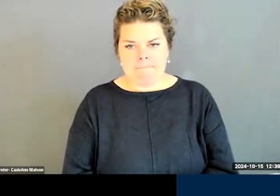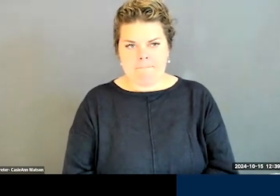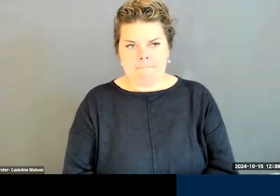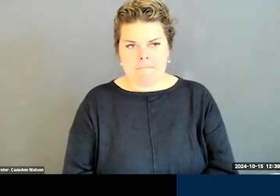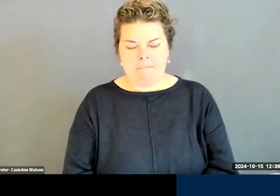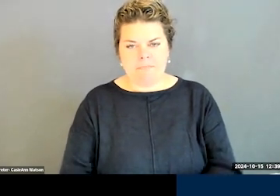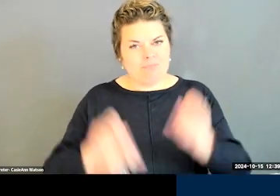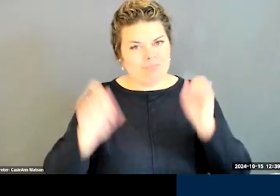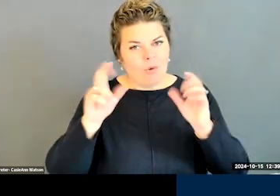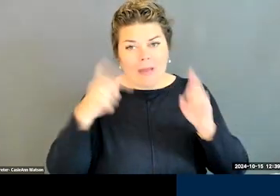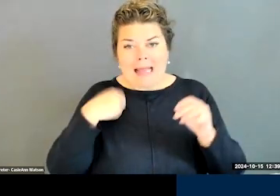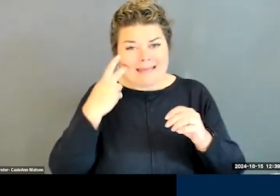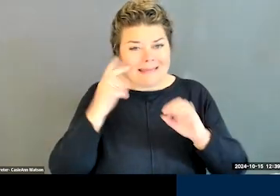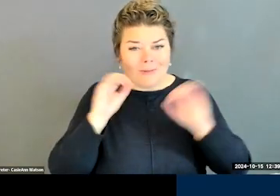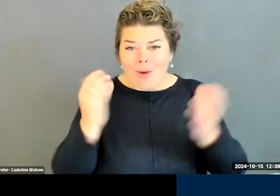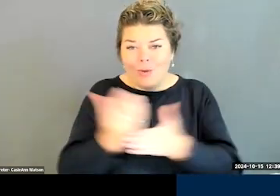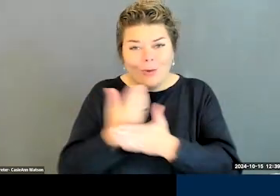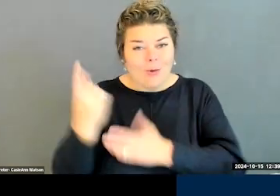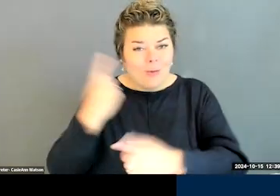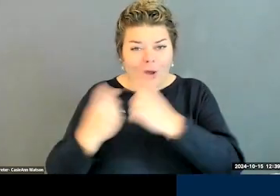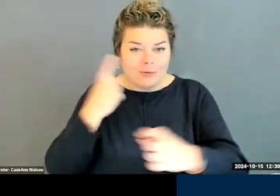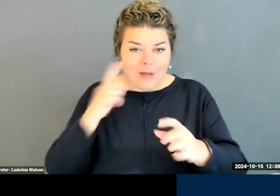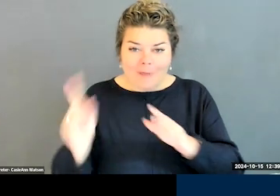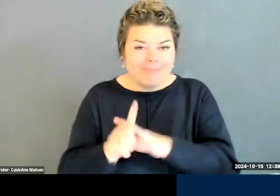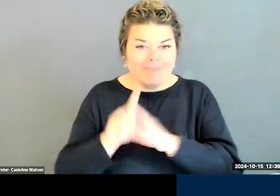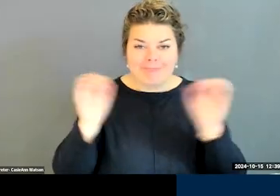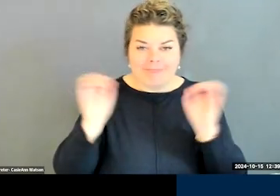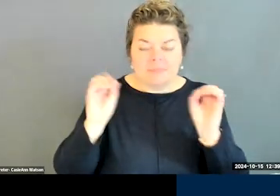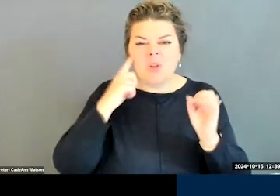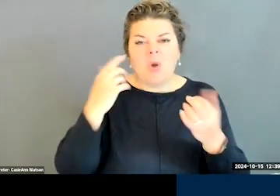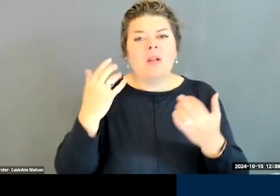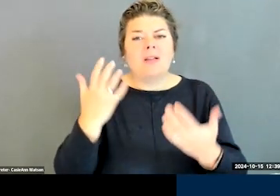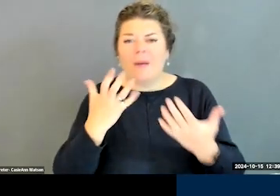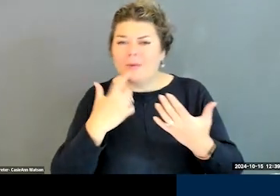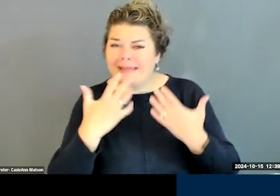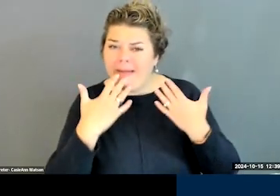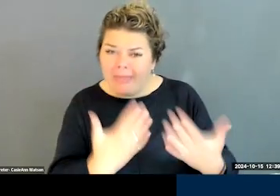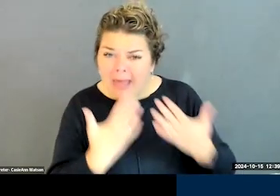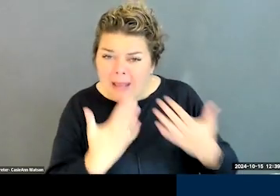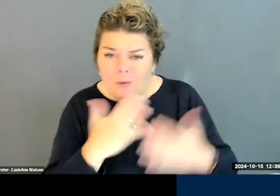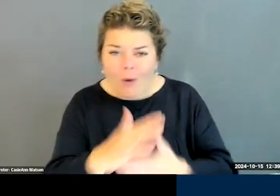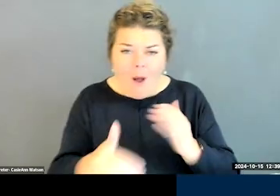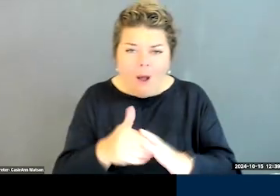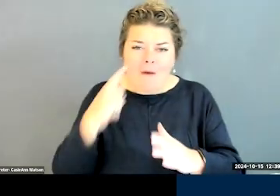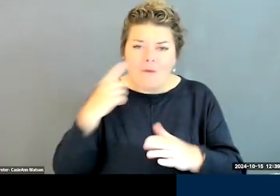Okay, I don't see any other questions coming in, so I just wanna take a moment to thank you all for being with us here today.